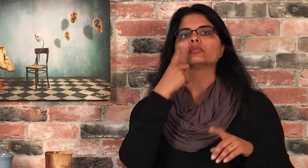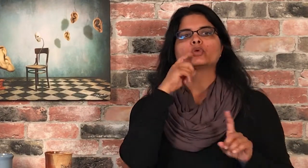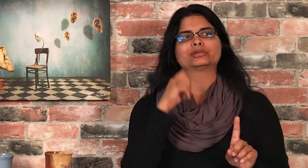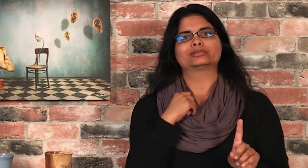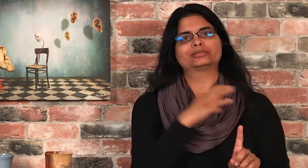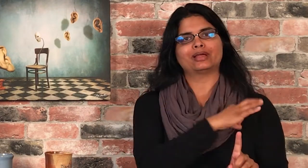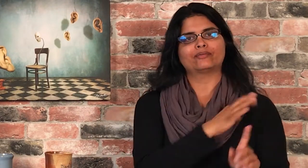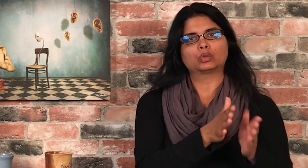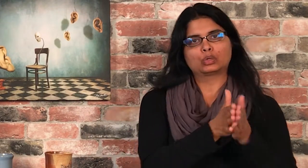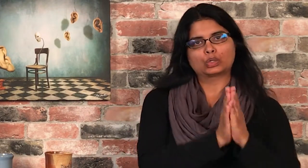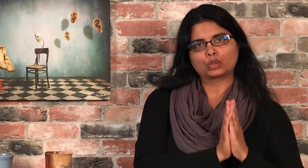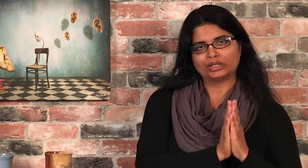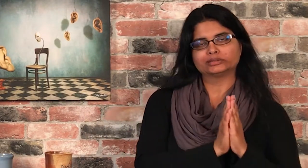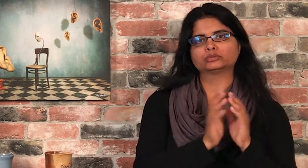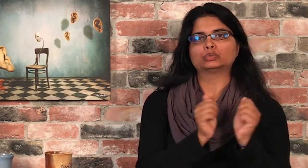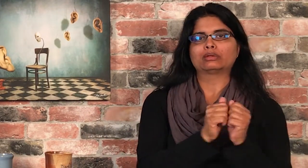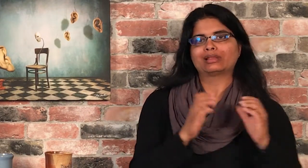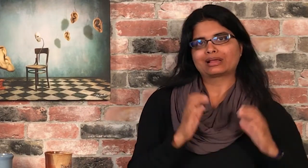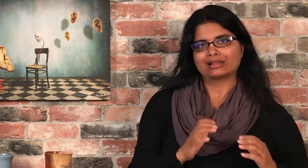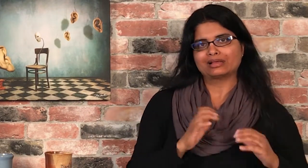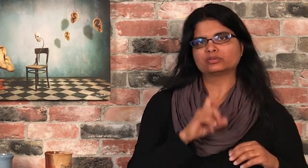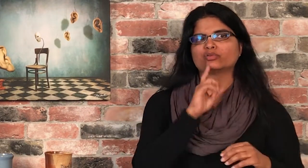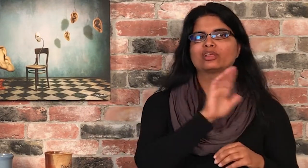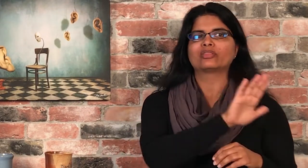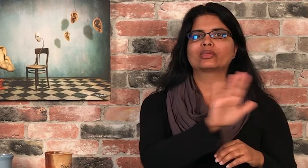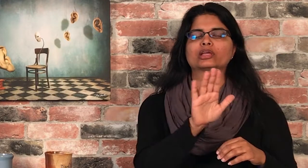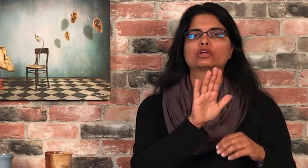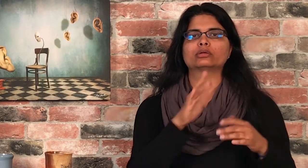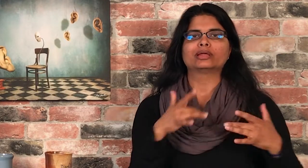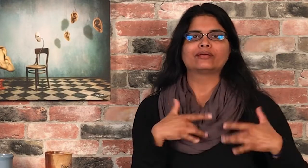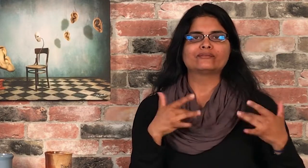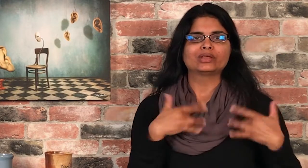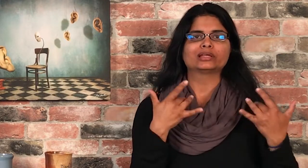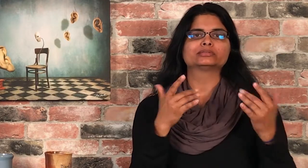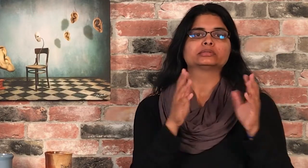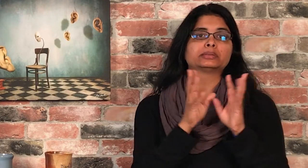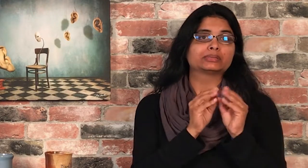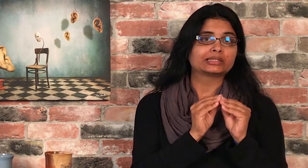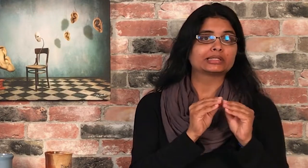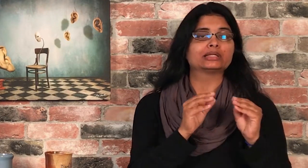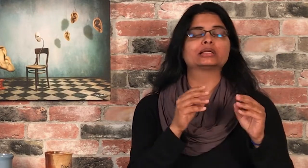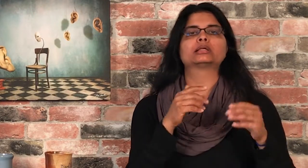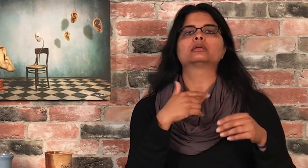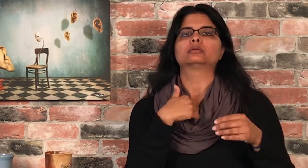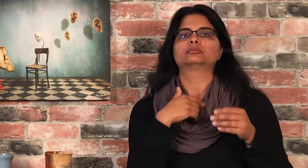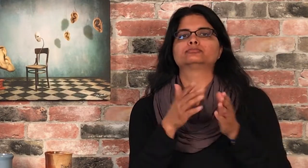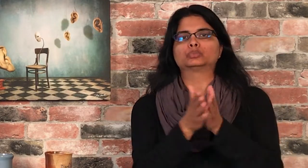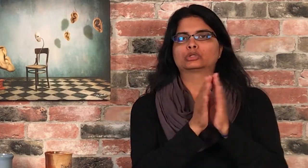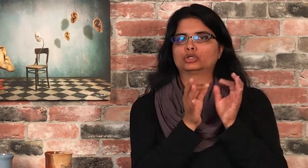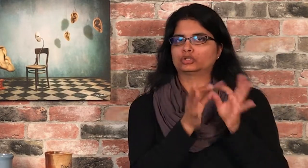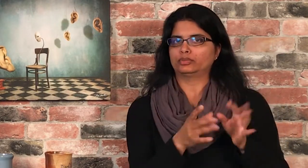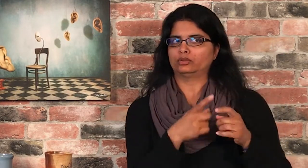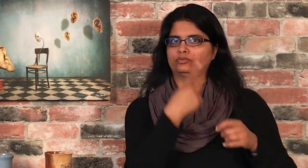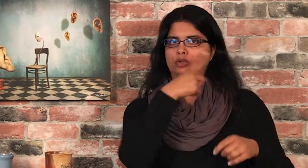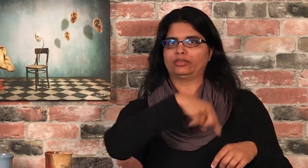for staff requests for when they need interpreters for meetings with clients and events.